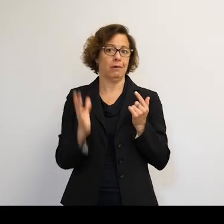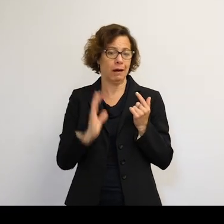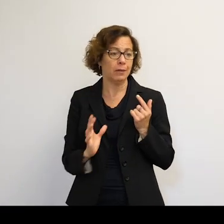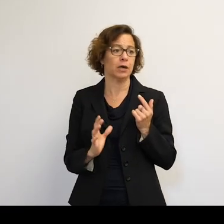1956.